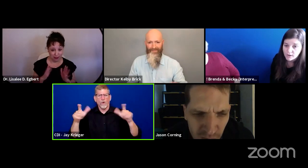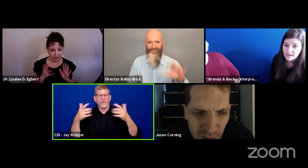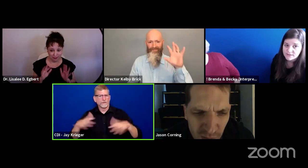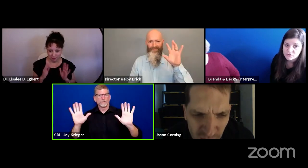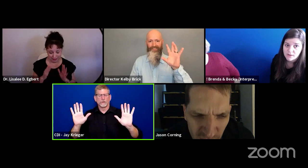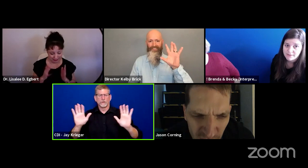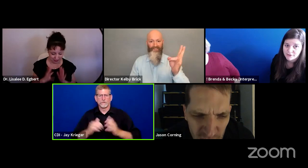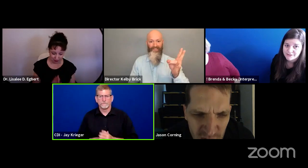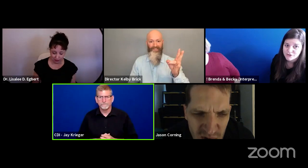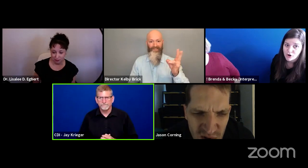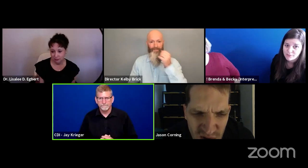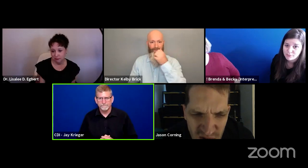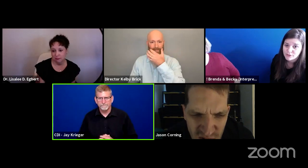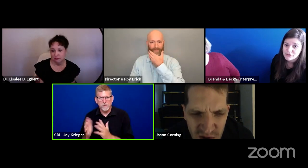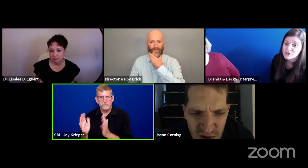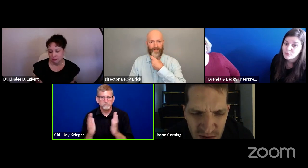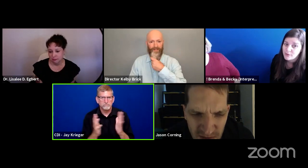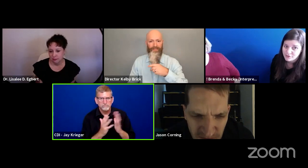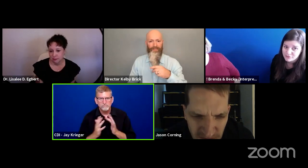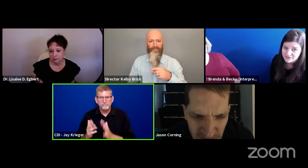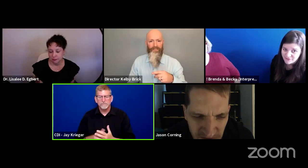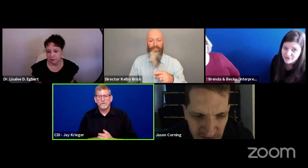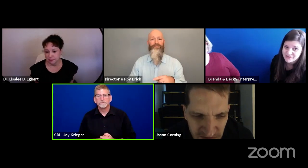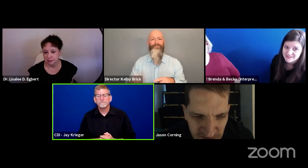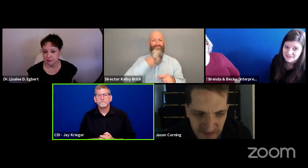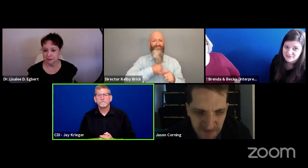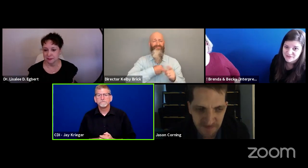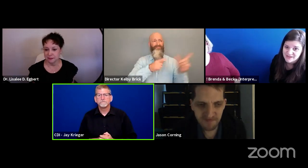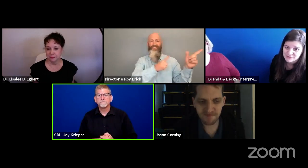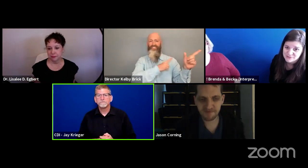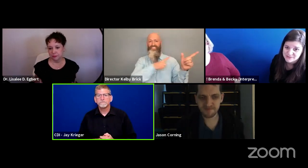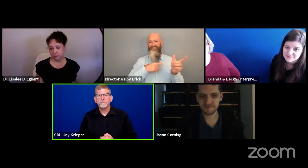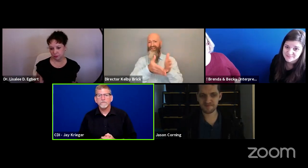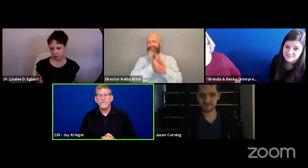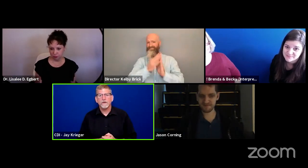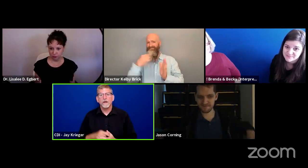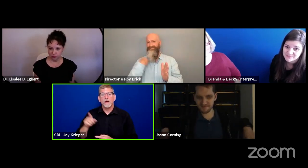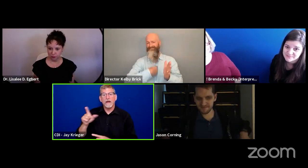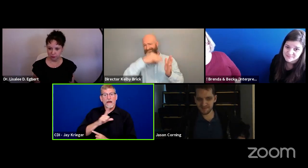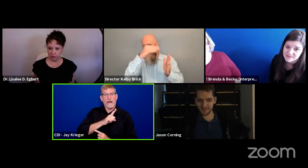All counties throughout Maryland are on board. We are very excited for that news.